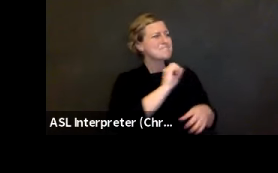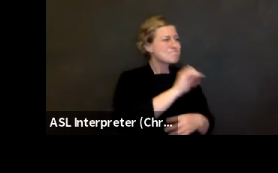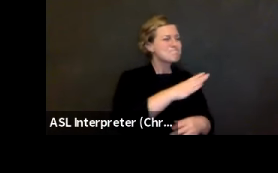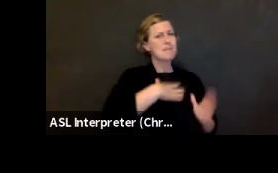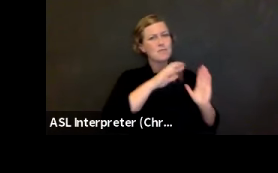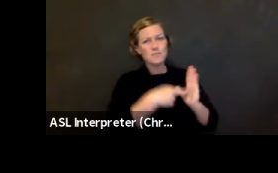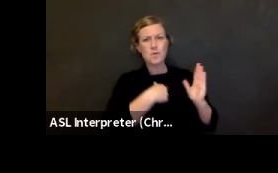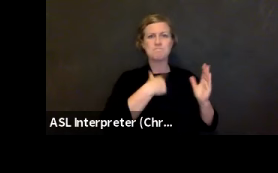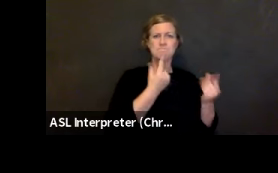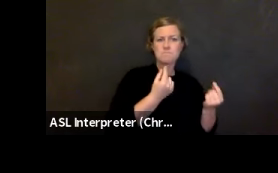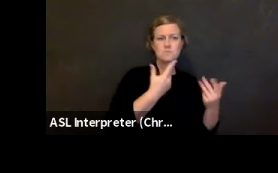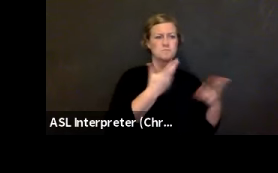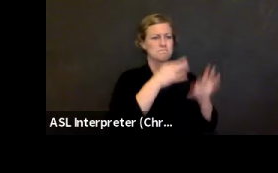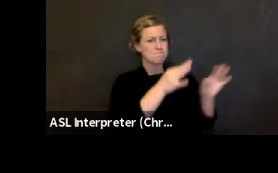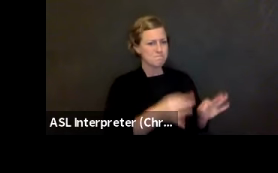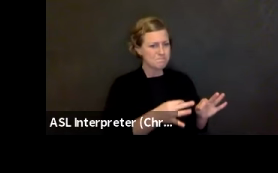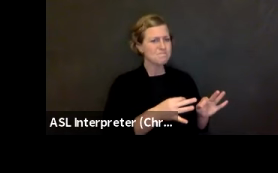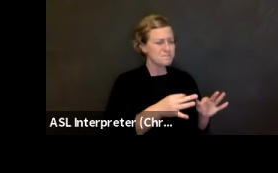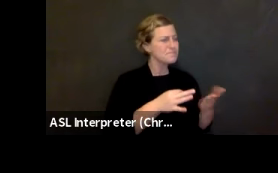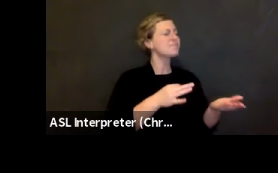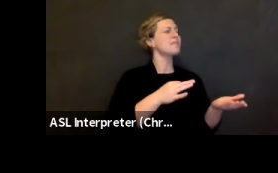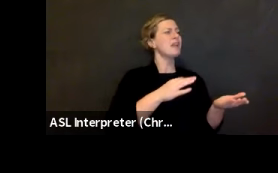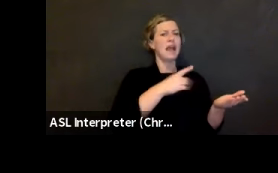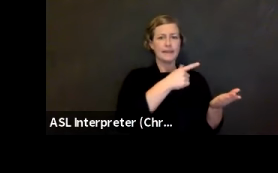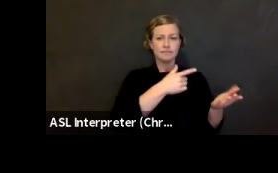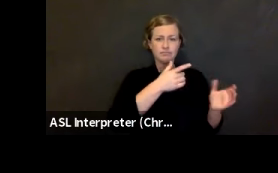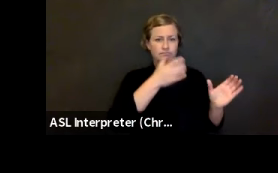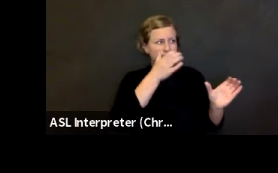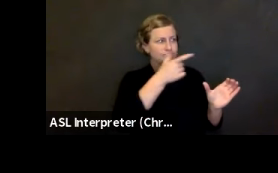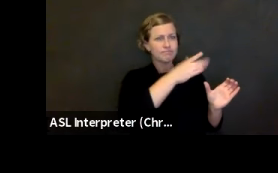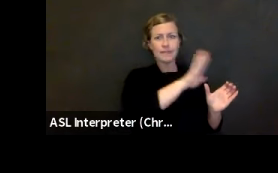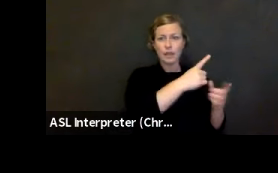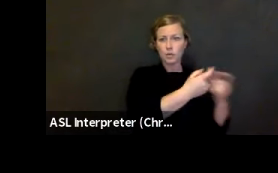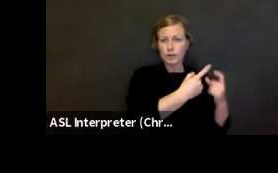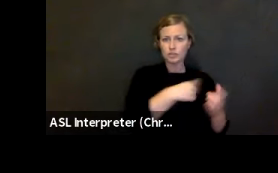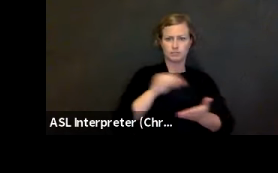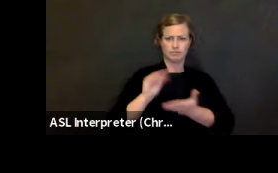meetings. Introduce yourself, stay